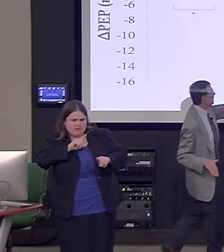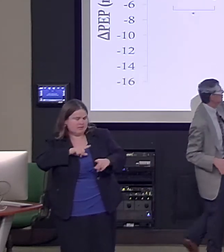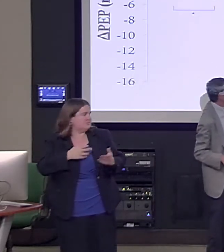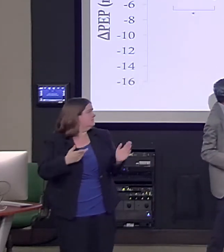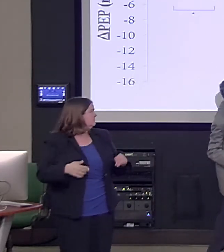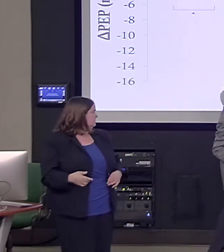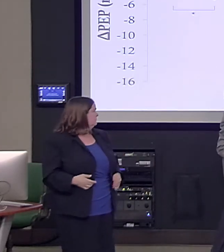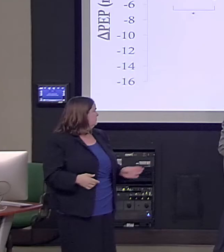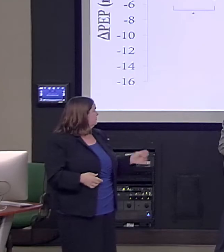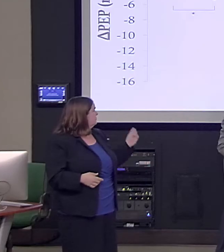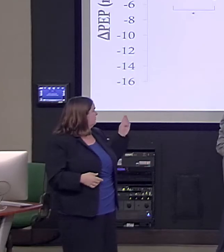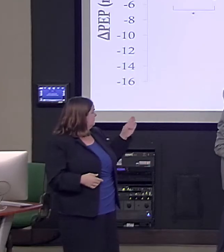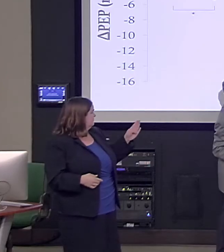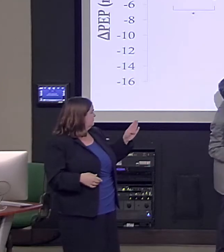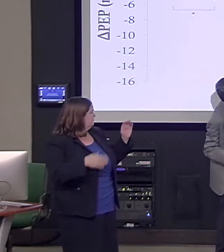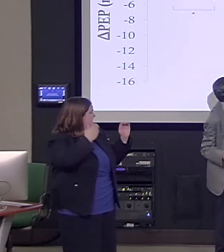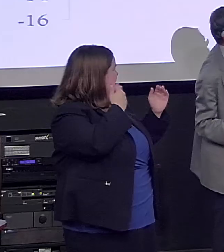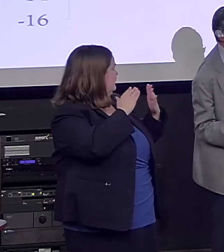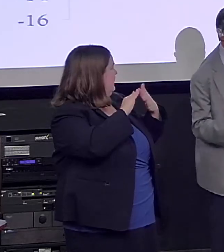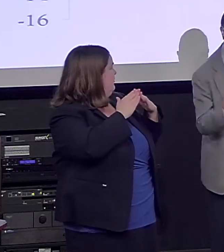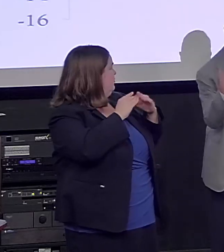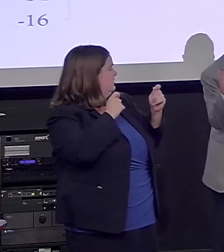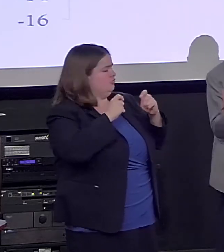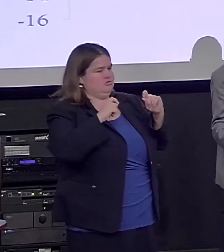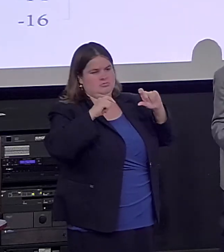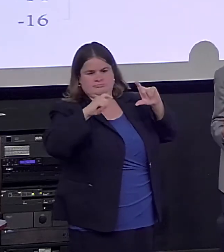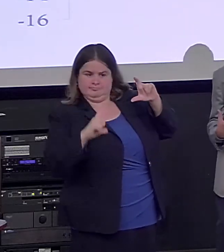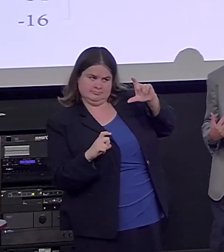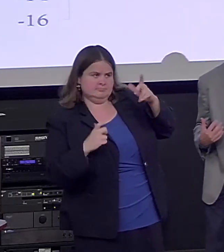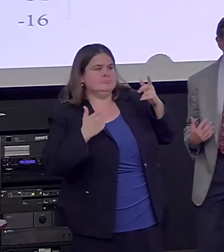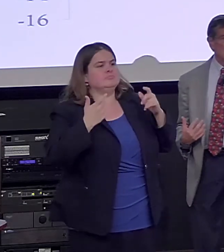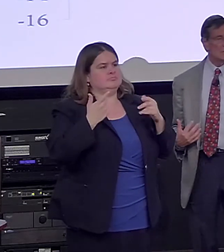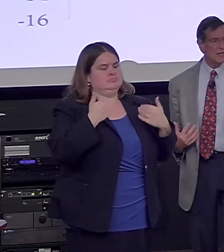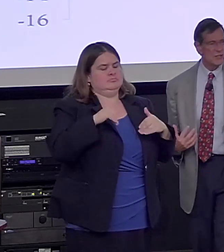Here are the community controlled. They are showing the greatest increase